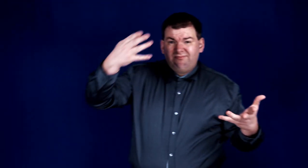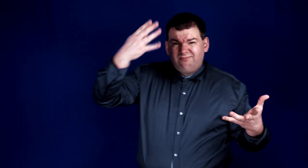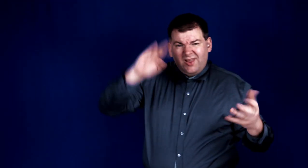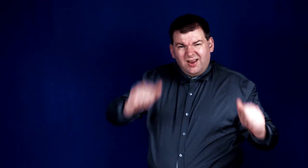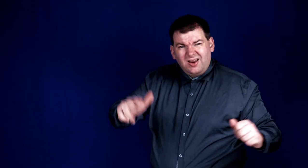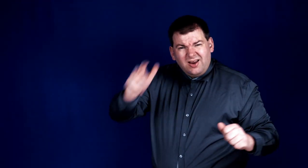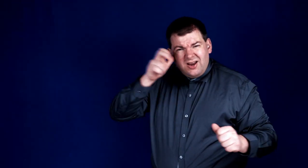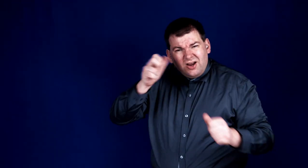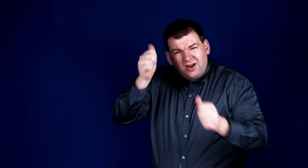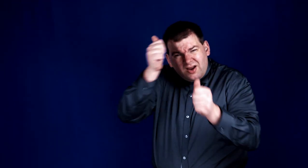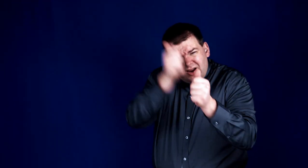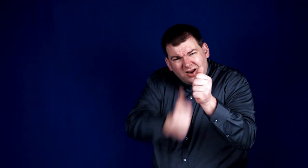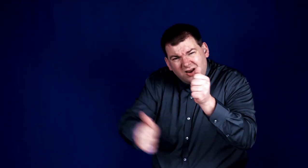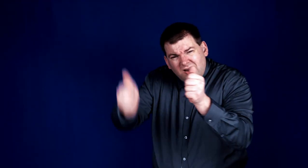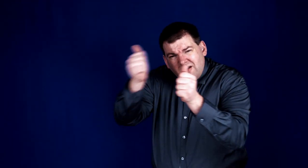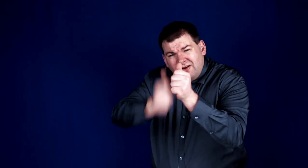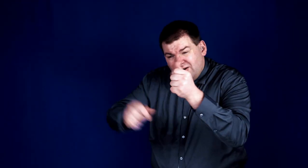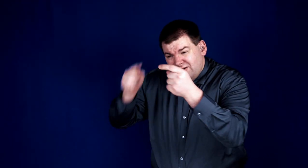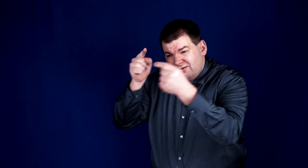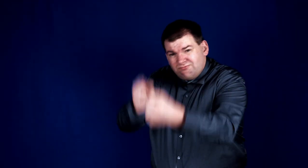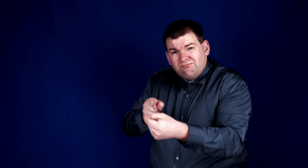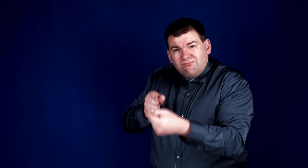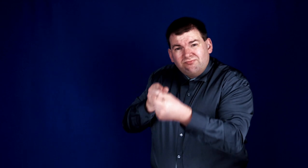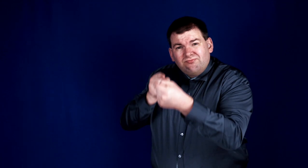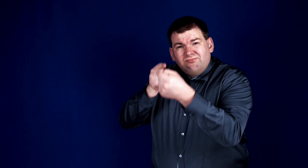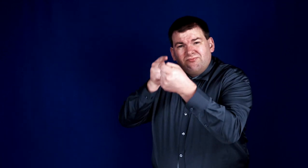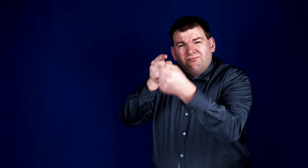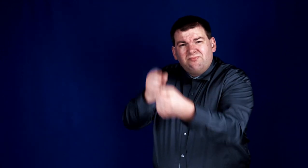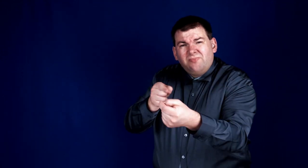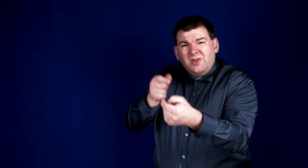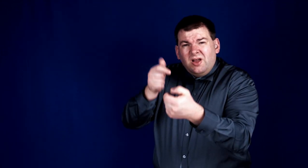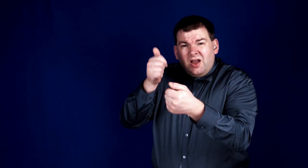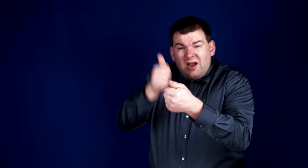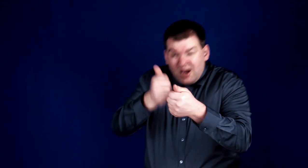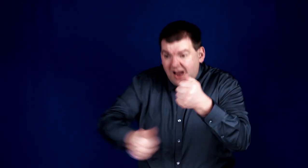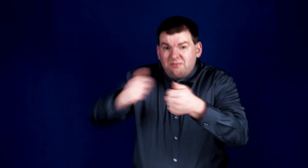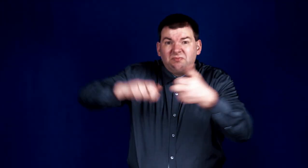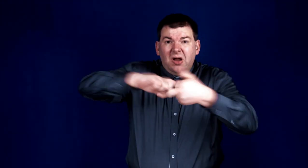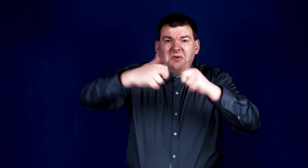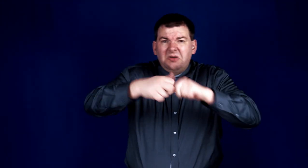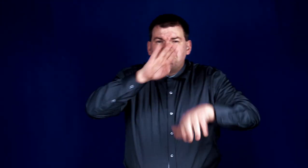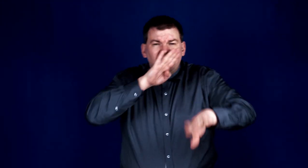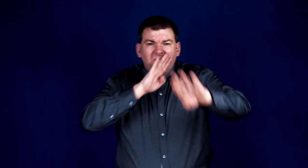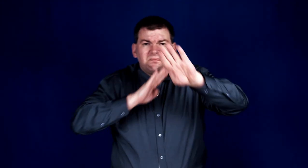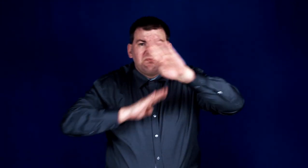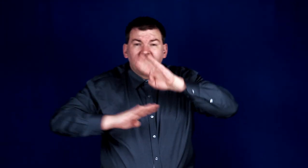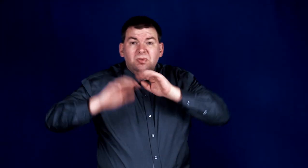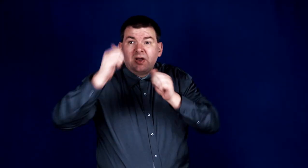He can hear any hurt, any suffering.